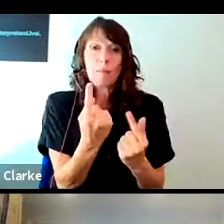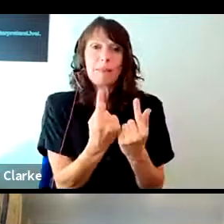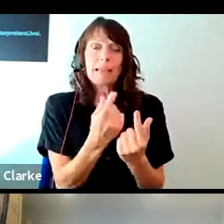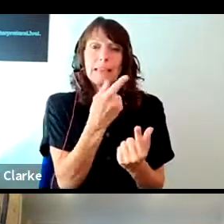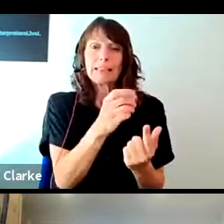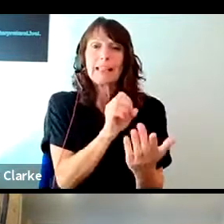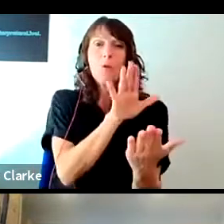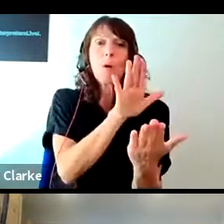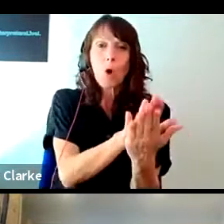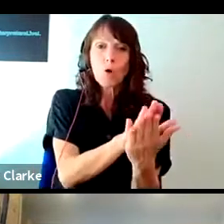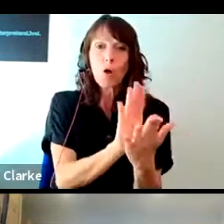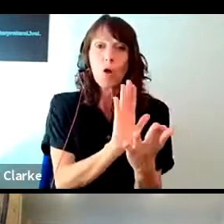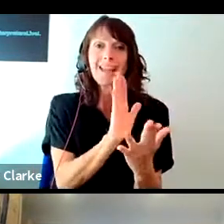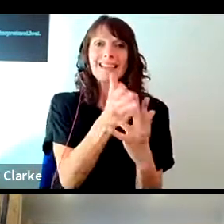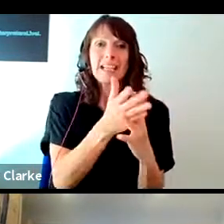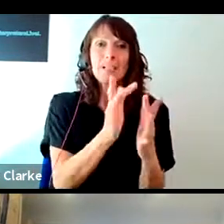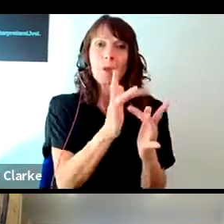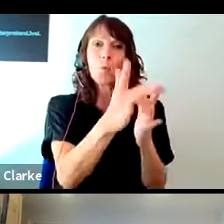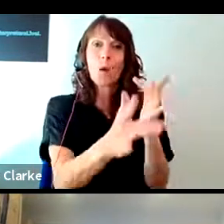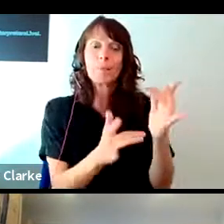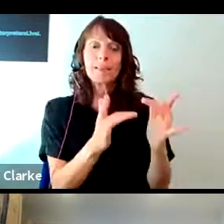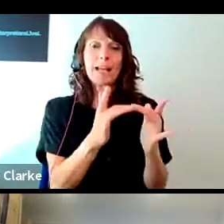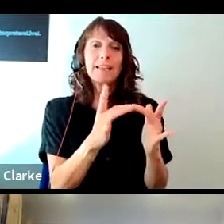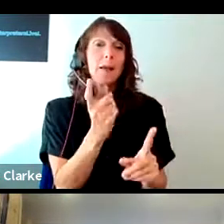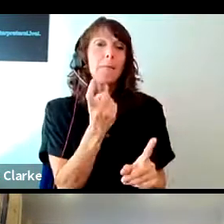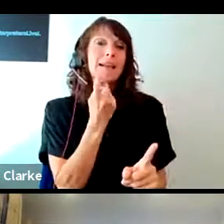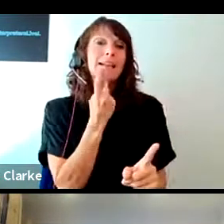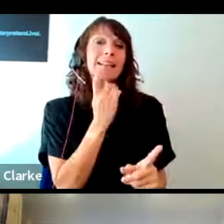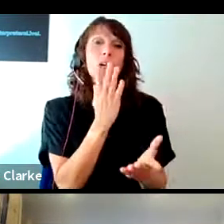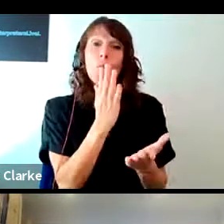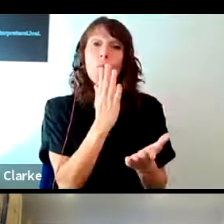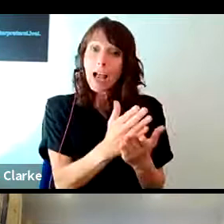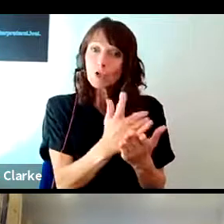the accessible website that made it easier. And so actually the revenue from that, was going up